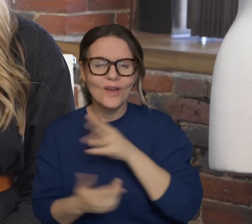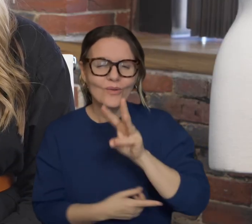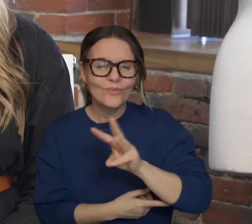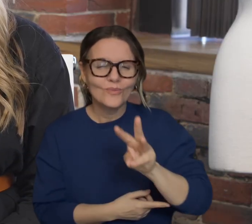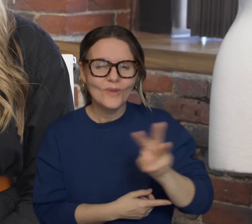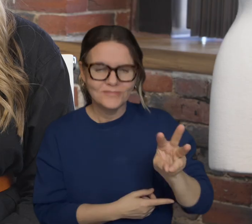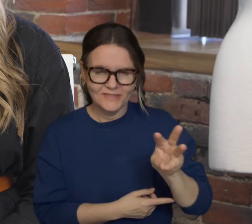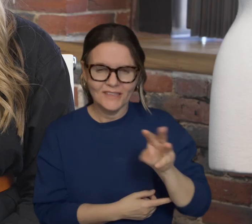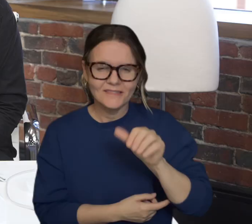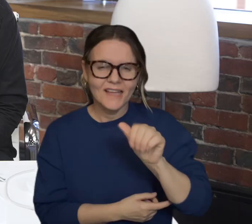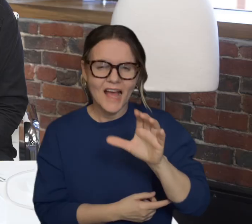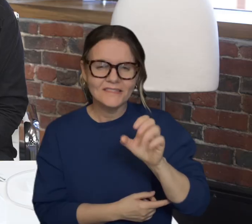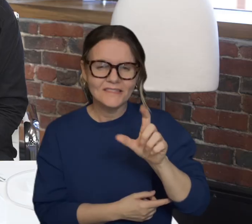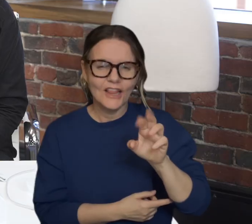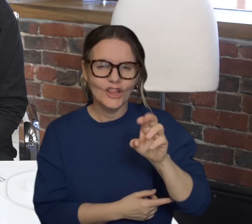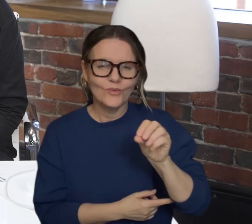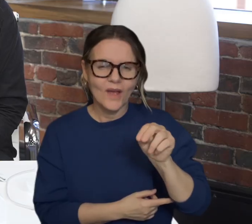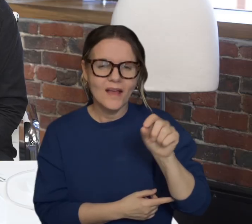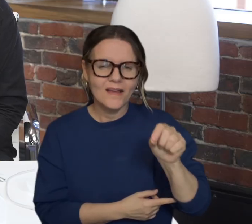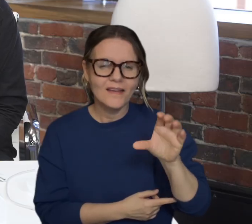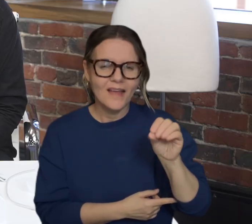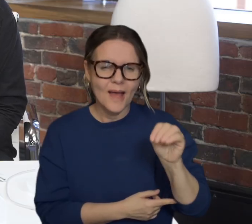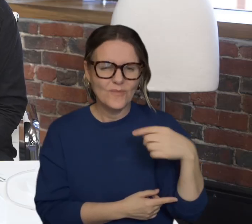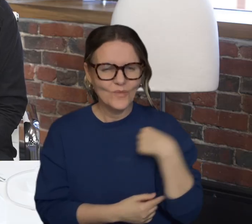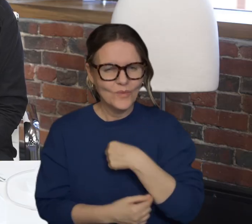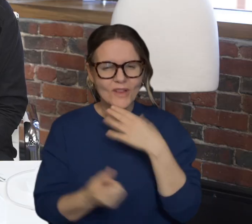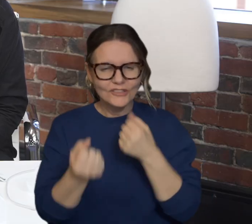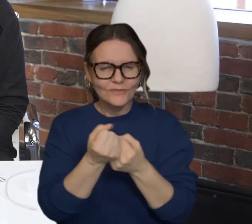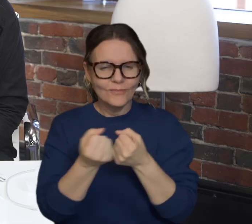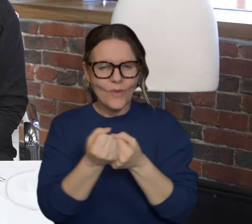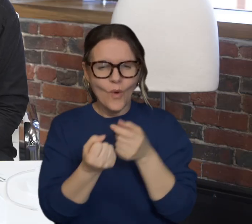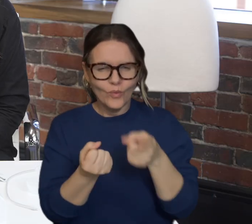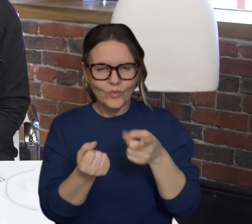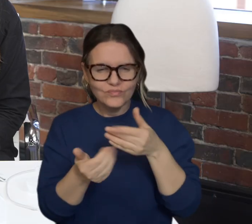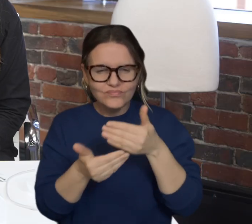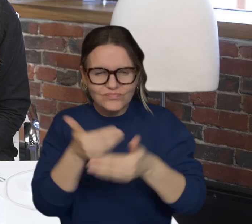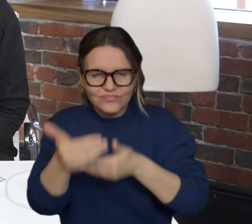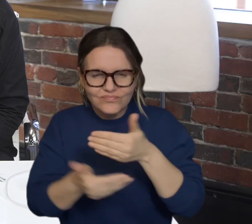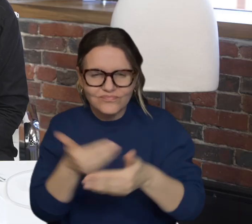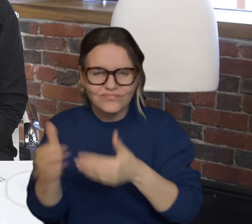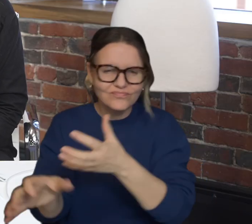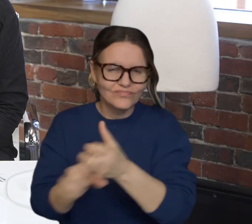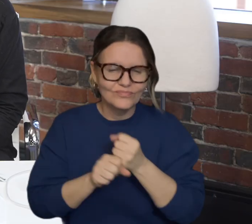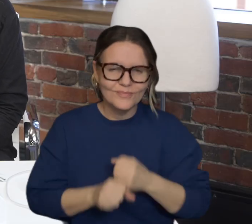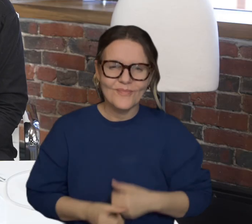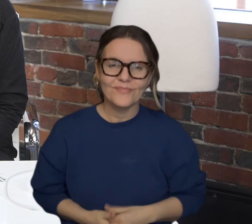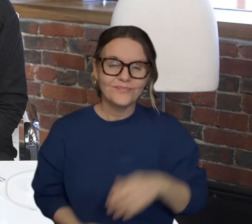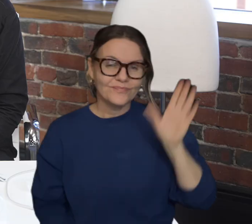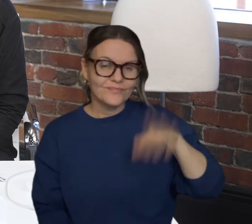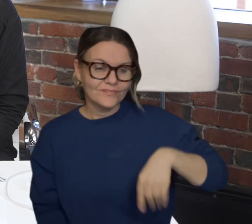that process the special features for Elvie stride include being handsfree equipped with two cups